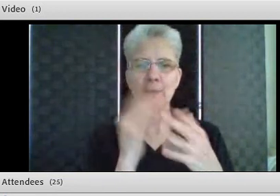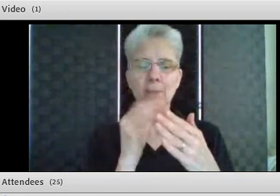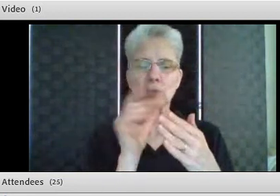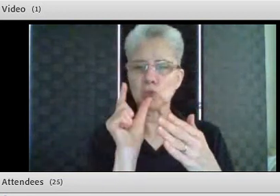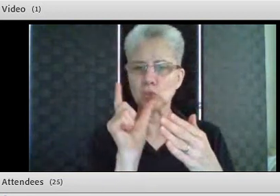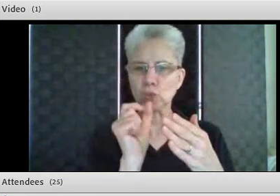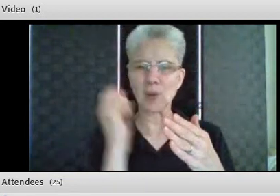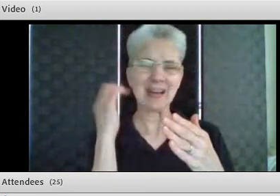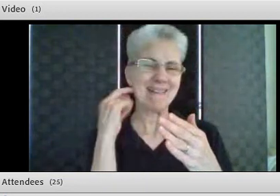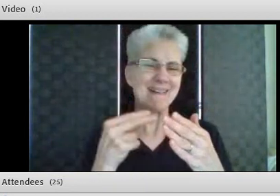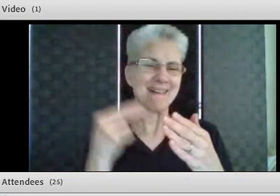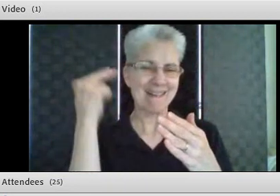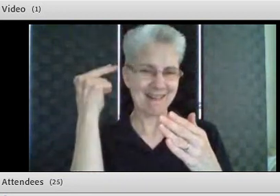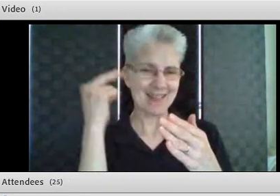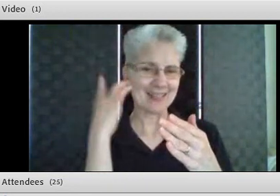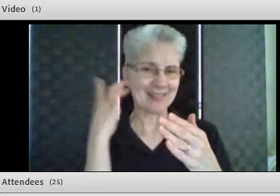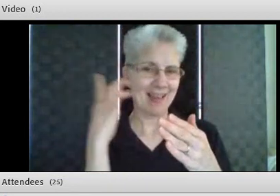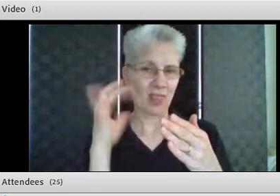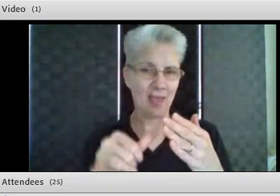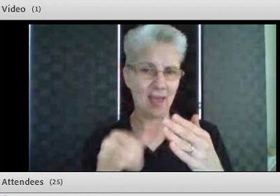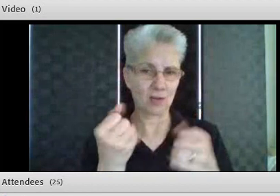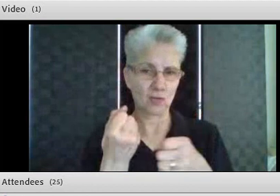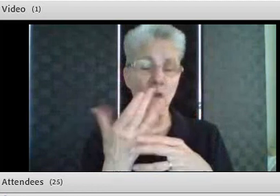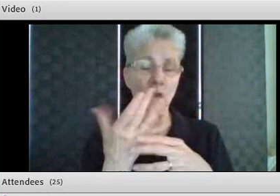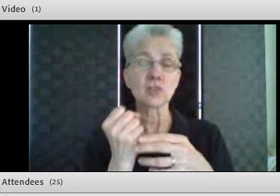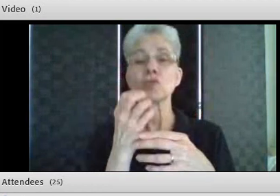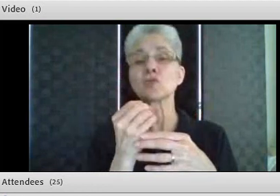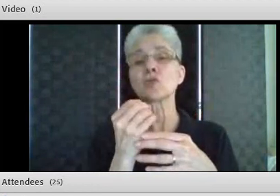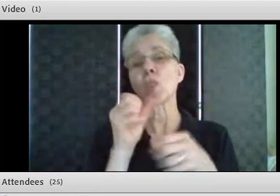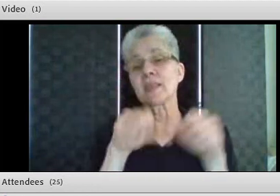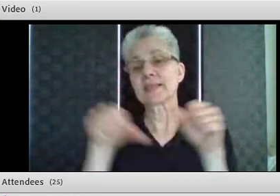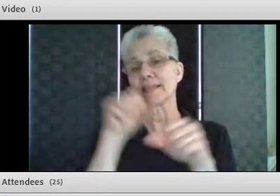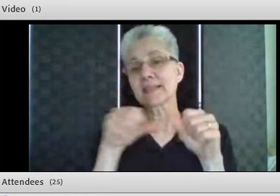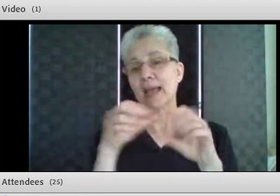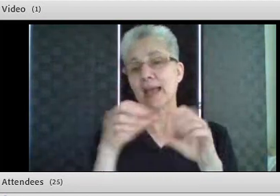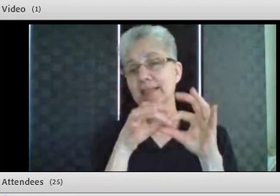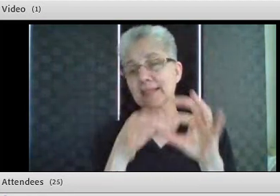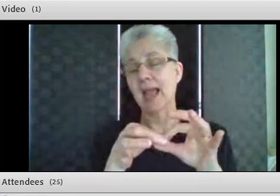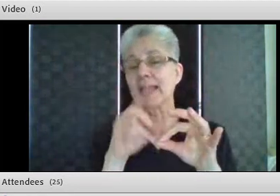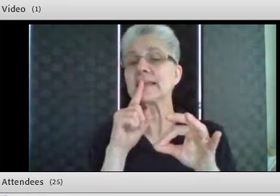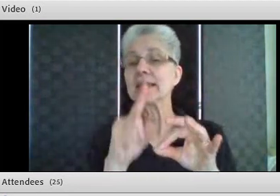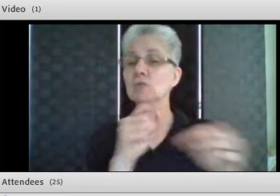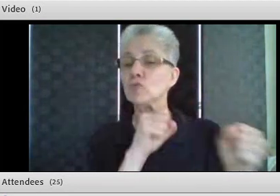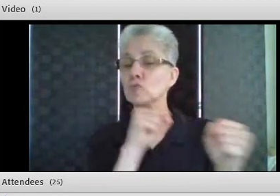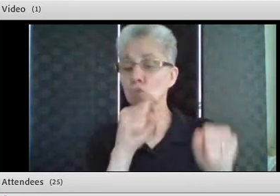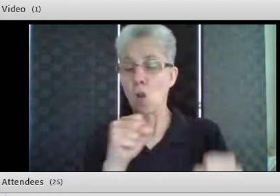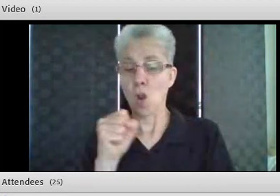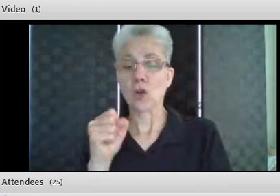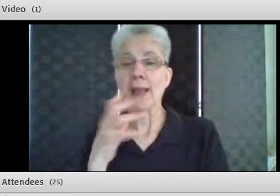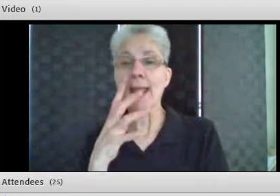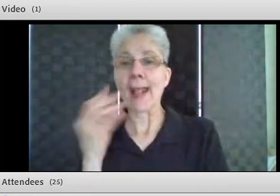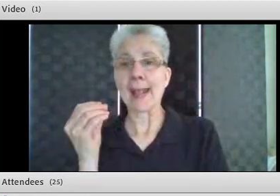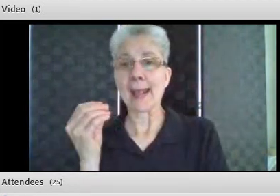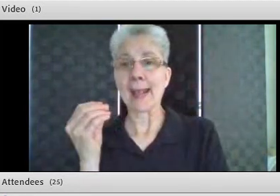and then as you bring the piece of paper closer, it shortens the paper, and then it plays a higher sound,